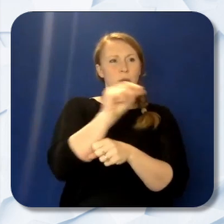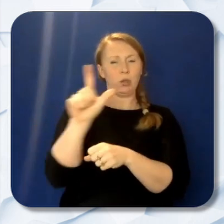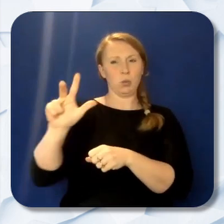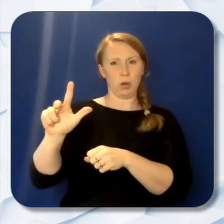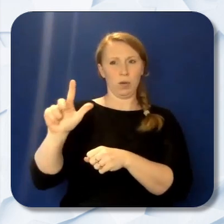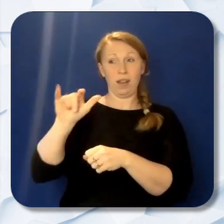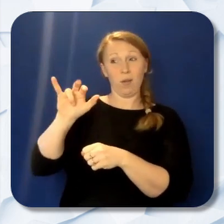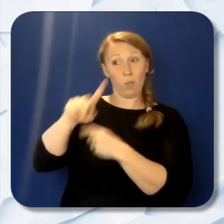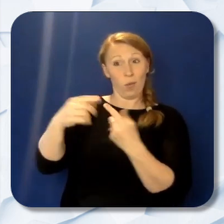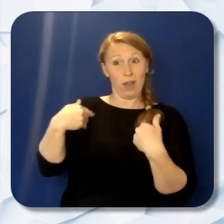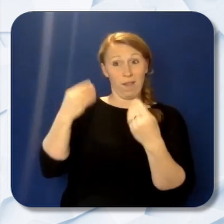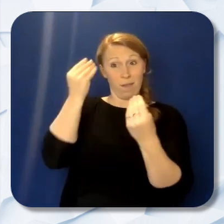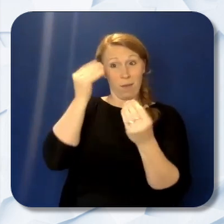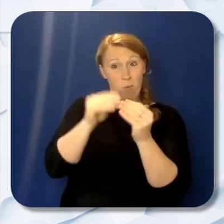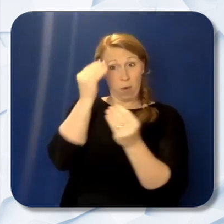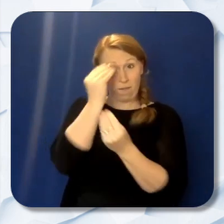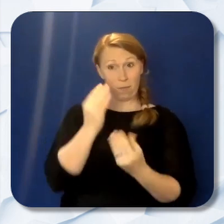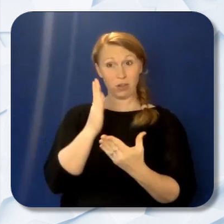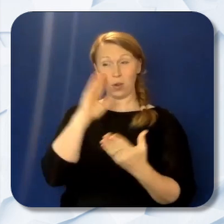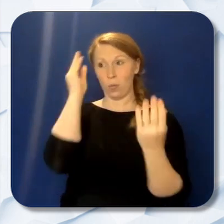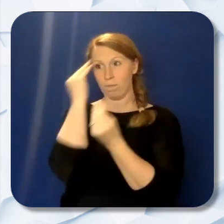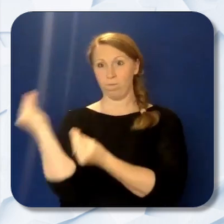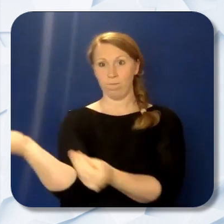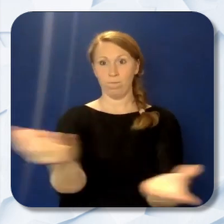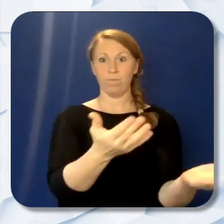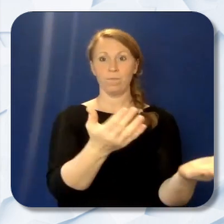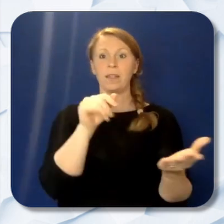will definitely share that with your organization. So, if maybe you don't need the full twelve units,